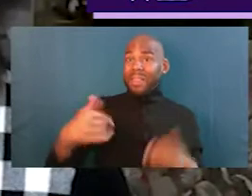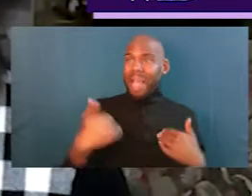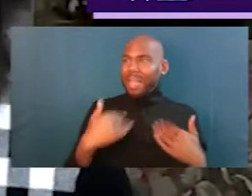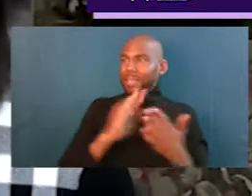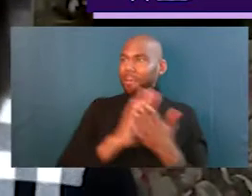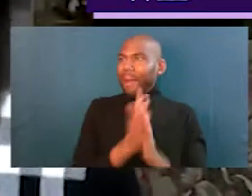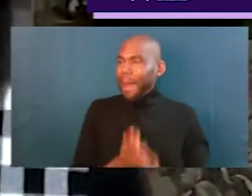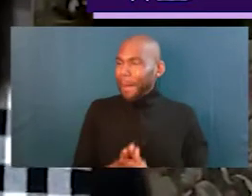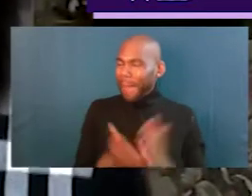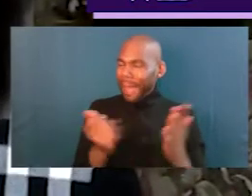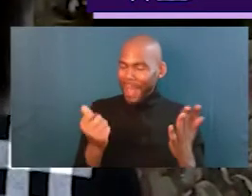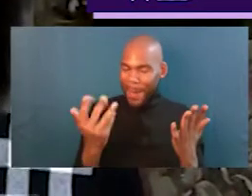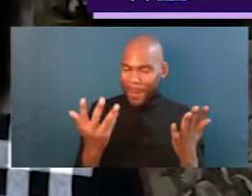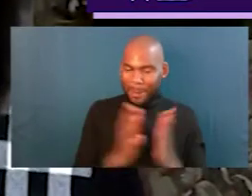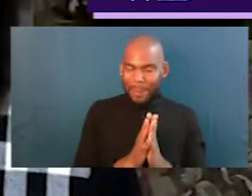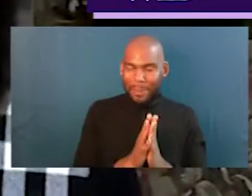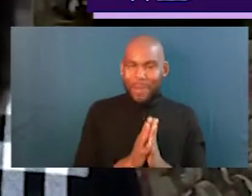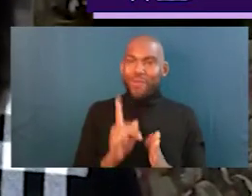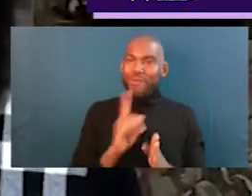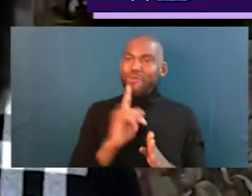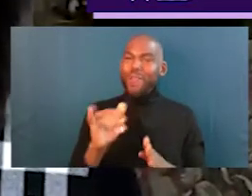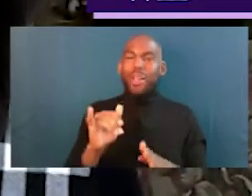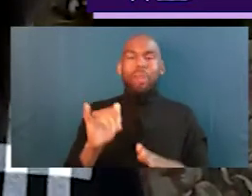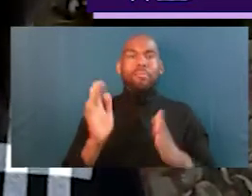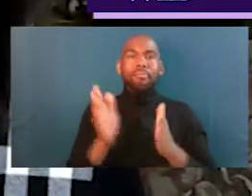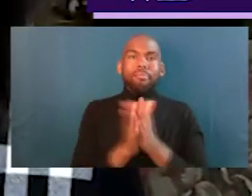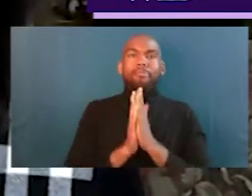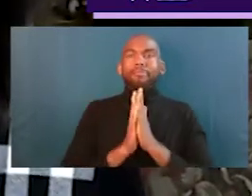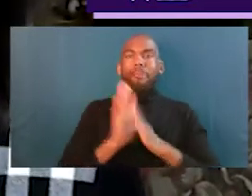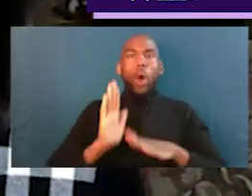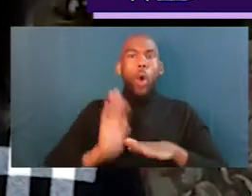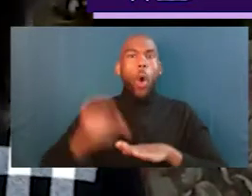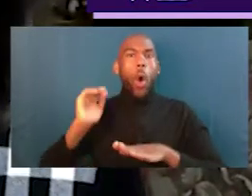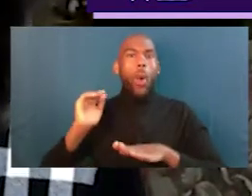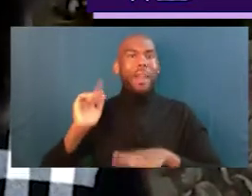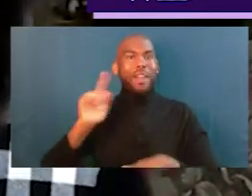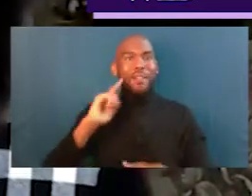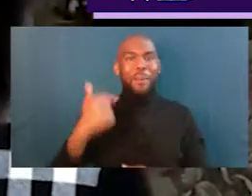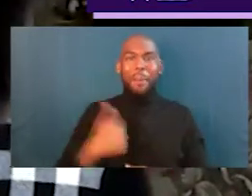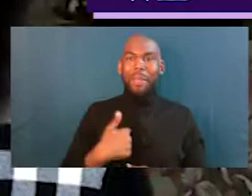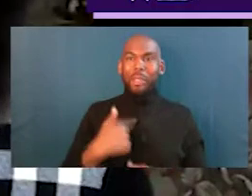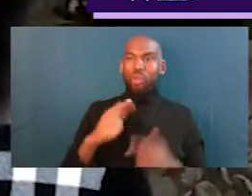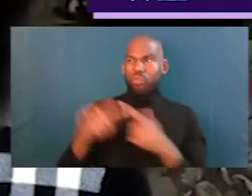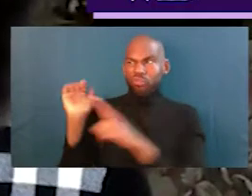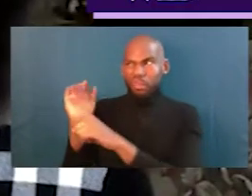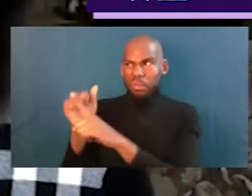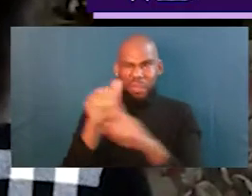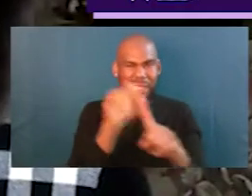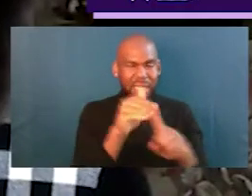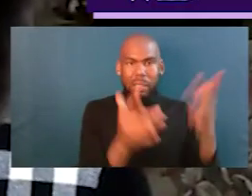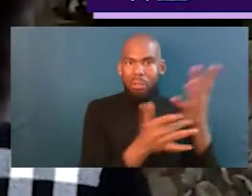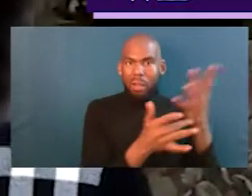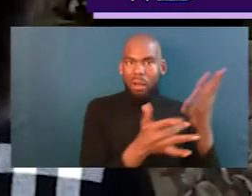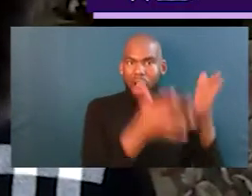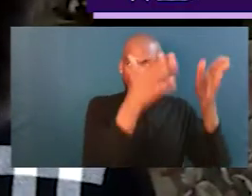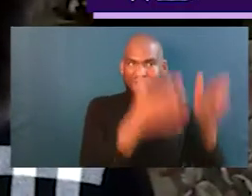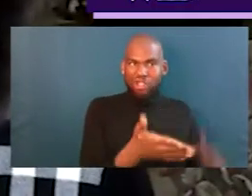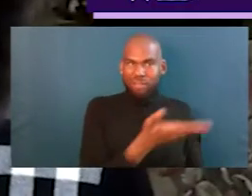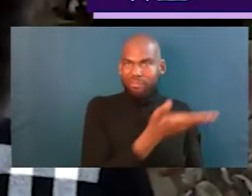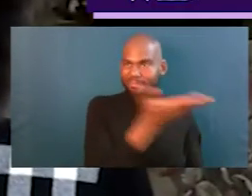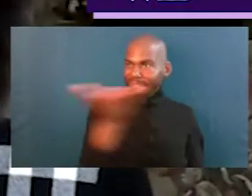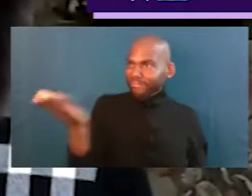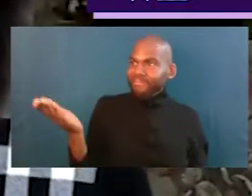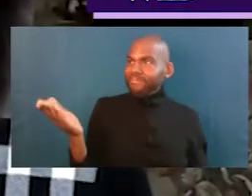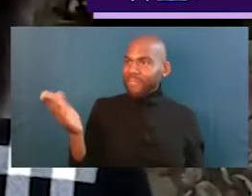become a calling for me to really remind all the technologists out there that, you know,